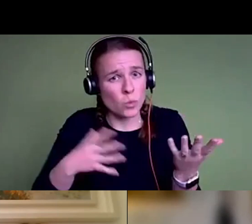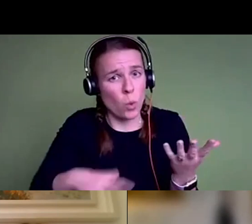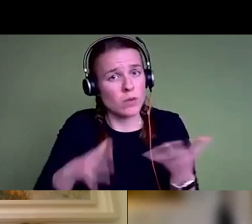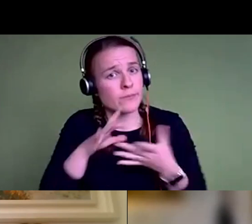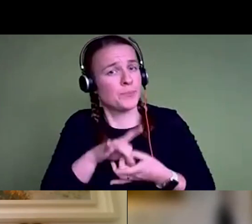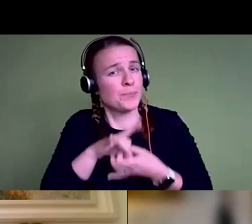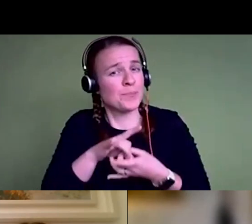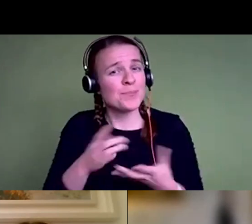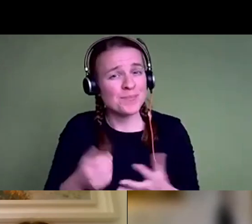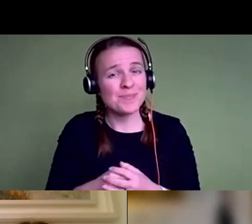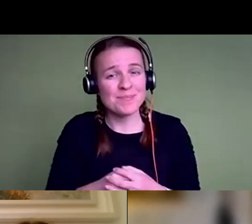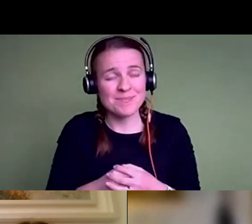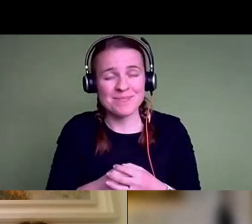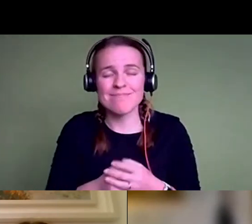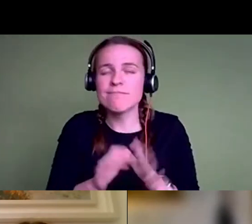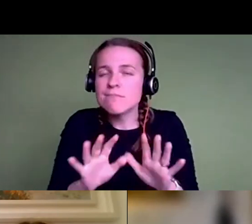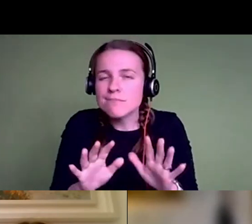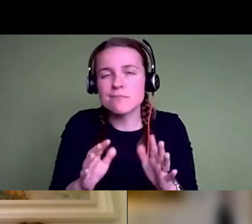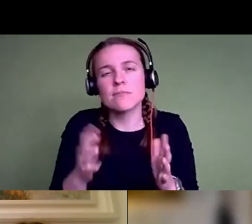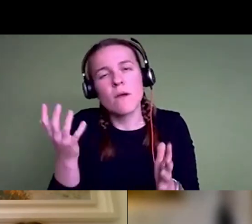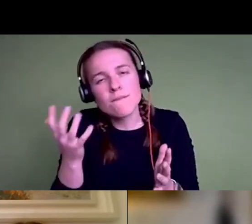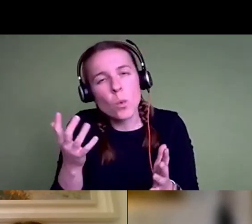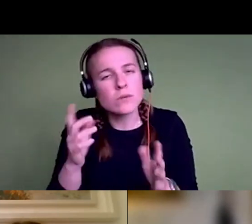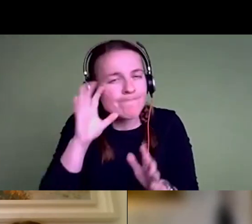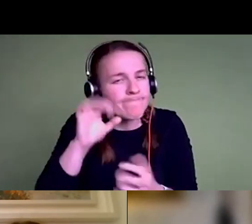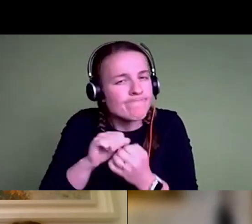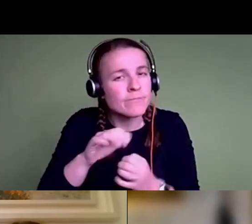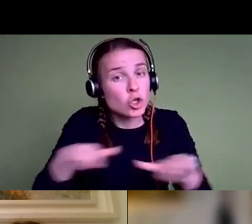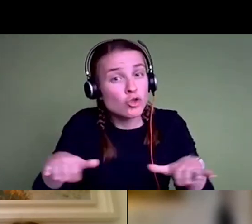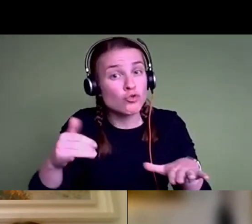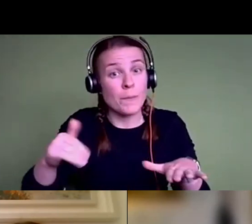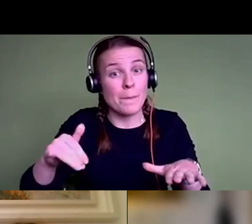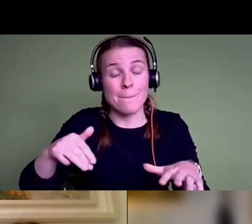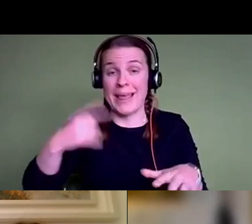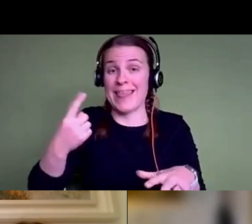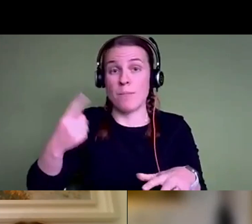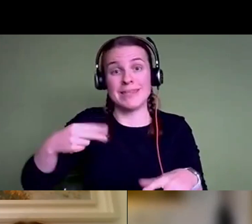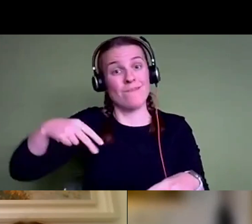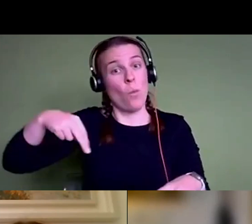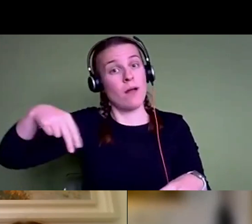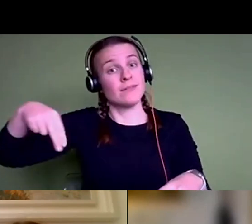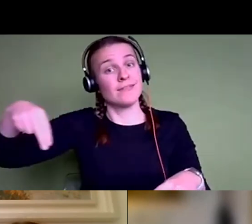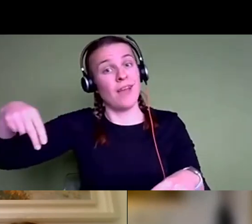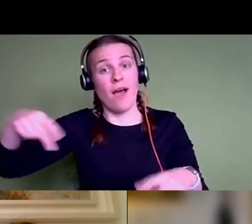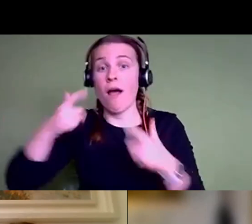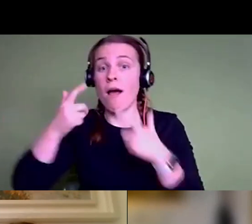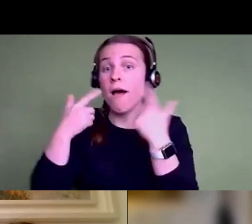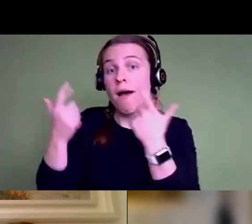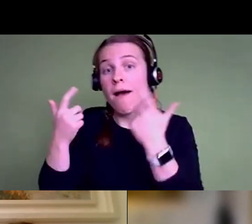differences do you see between a sensory garden for children or for adults? MARK LANE: There isn't really. At the end of the day,